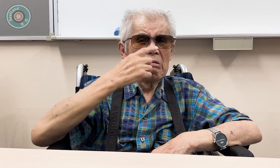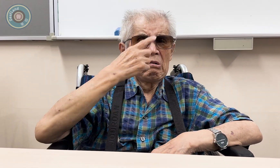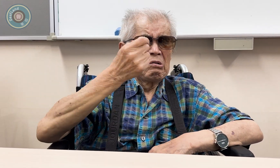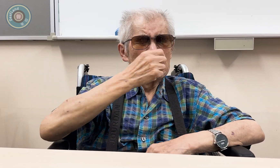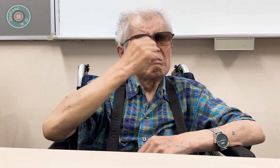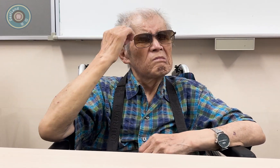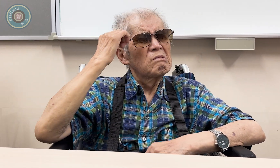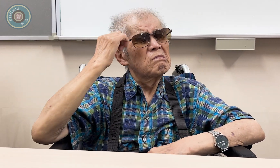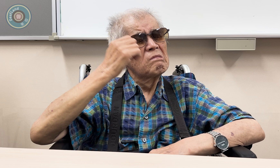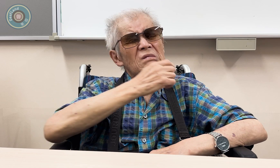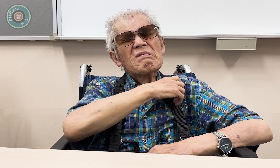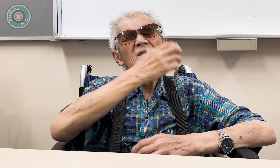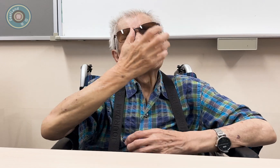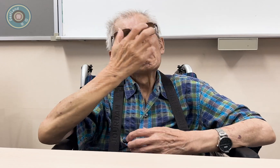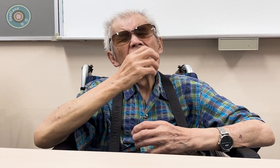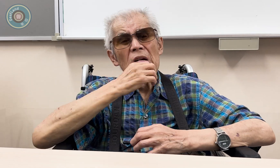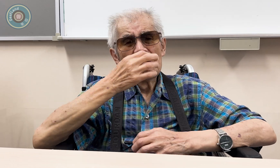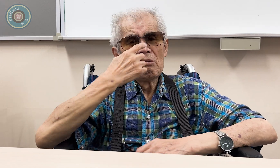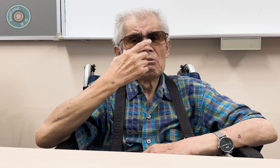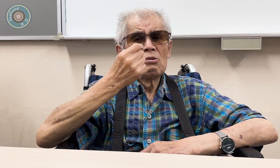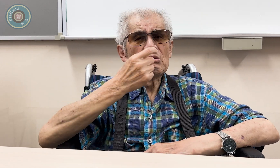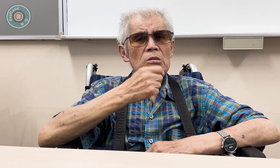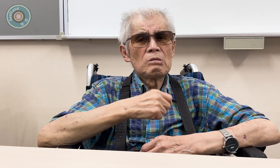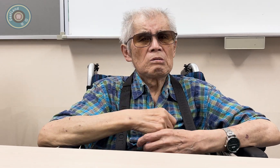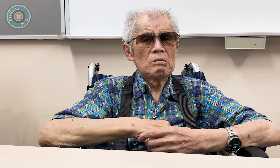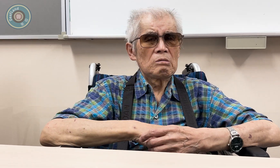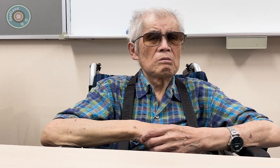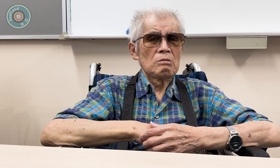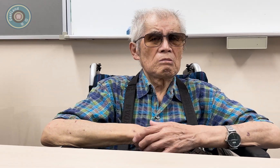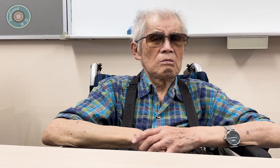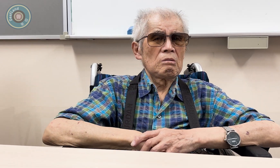When I had a burn on my shoulder I couldn’t lie down because of the pain